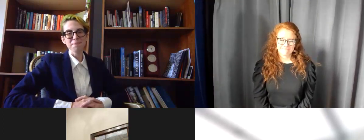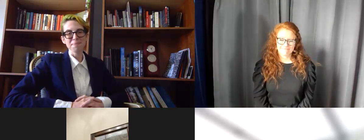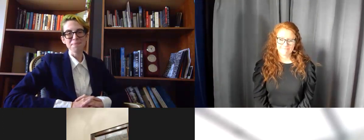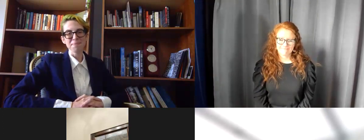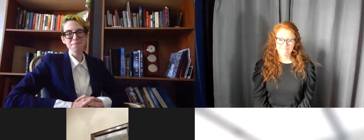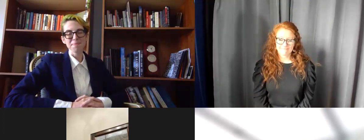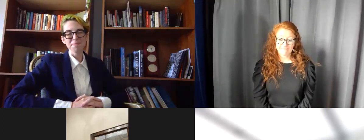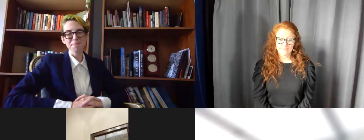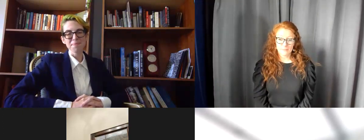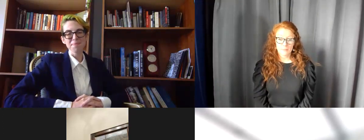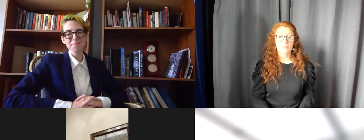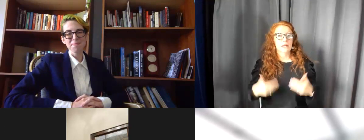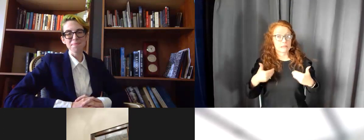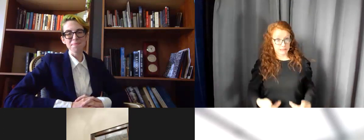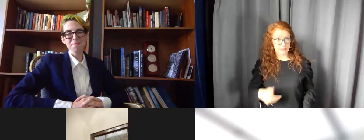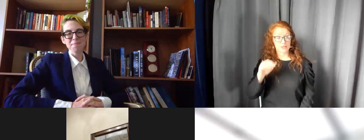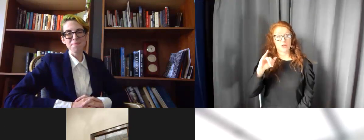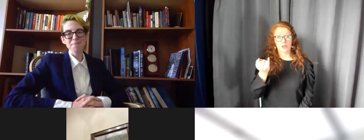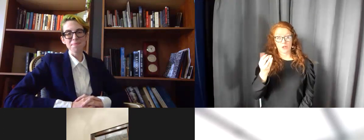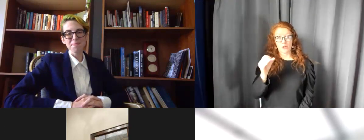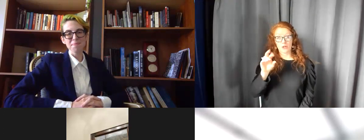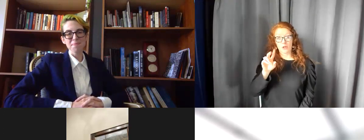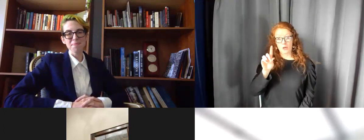Jordan Radford: So this is Jordan again. Does anyone else have anything that they want to